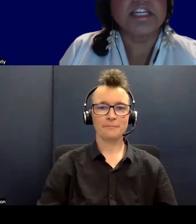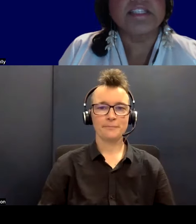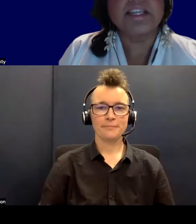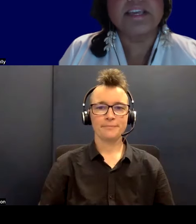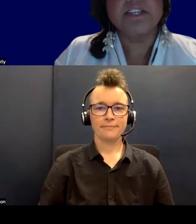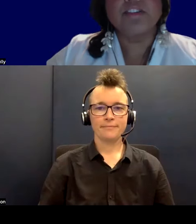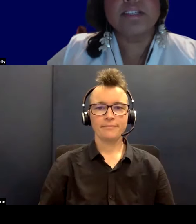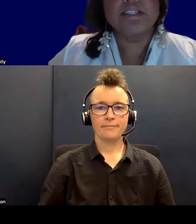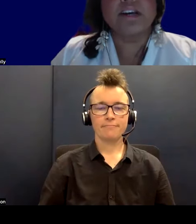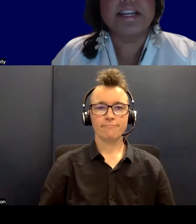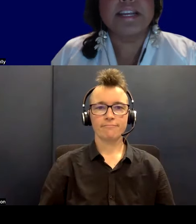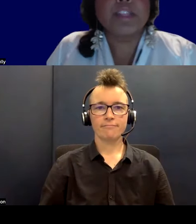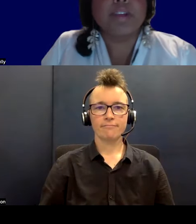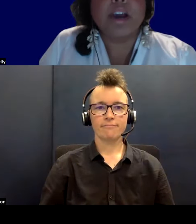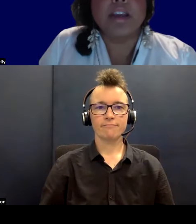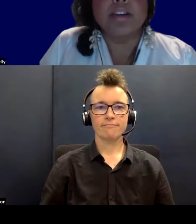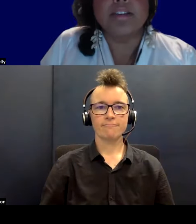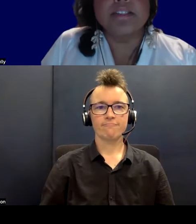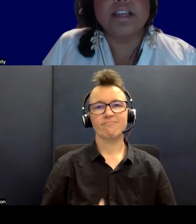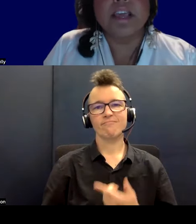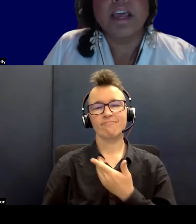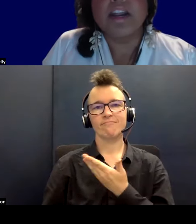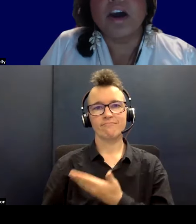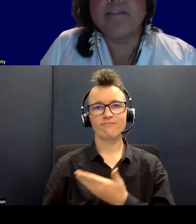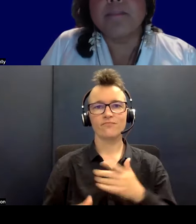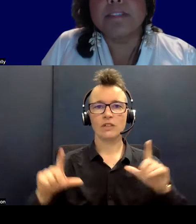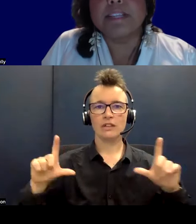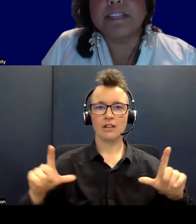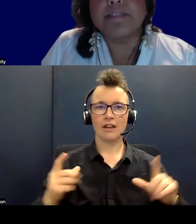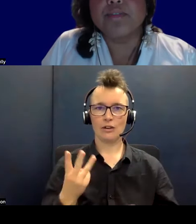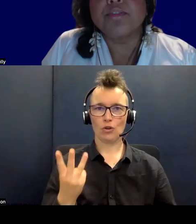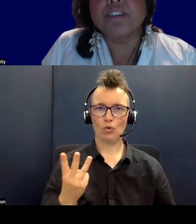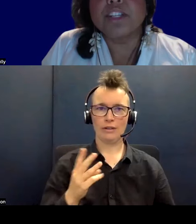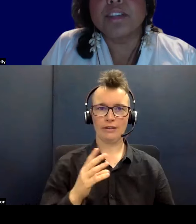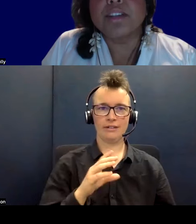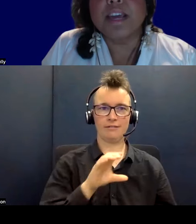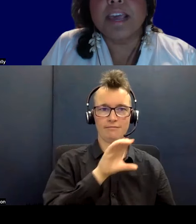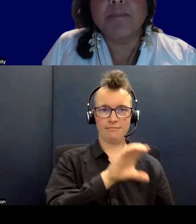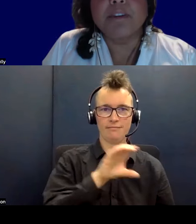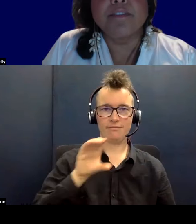So the image on this slide has three icons: an eye representing visual function, a camera for